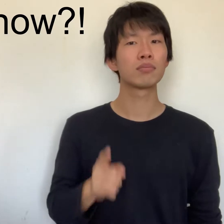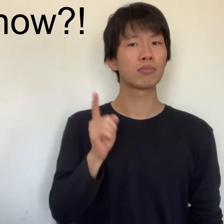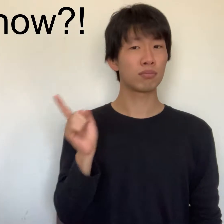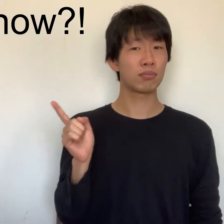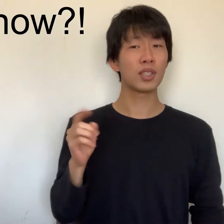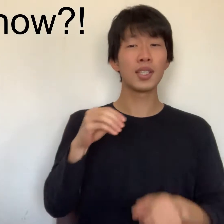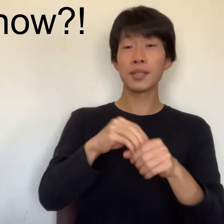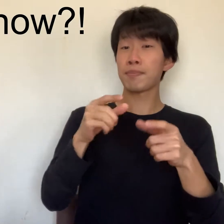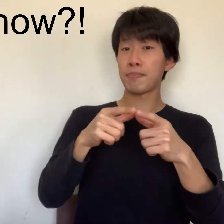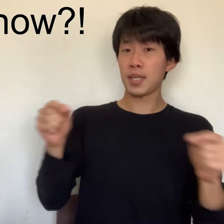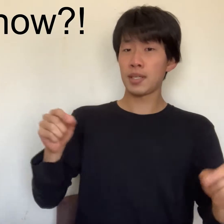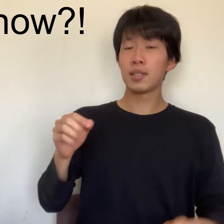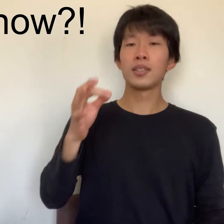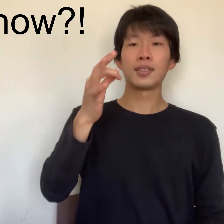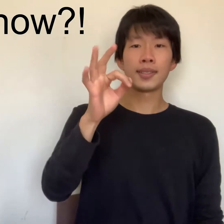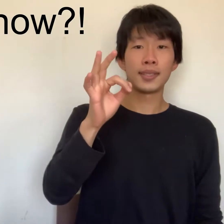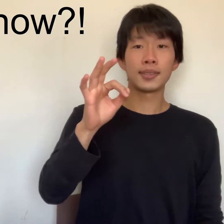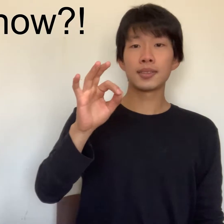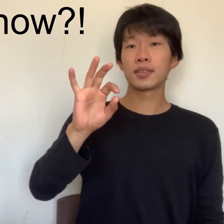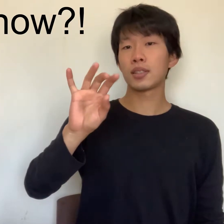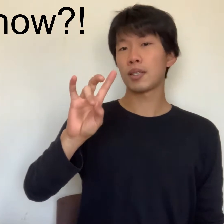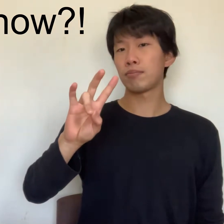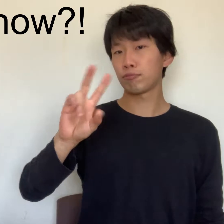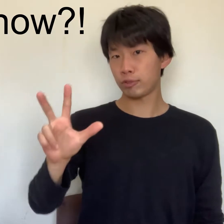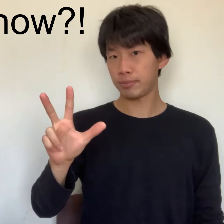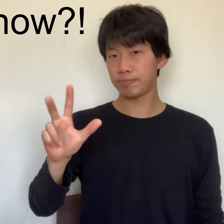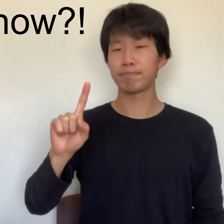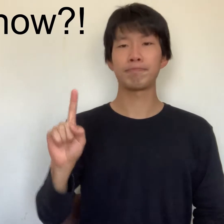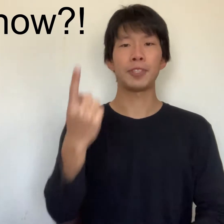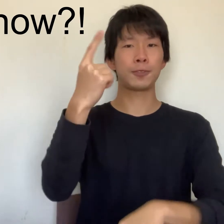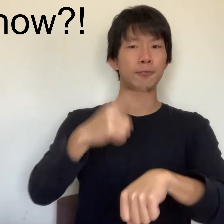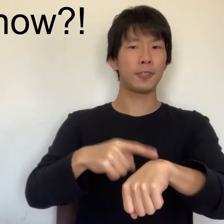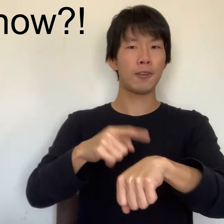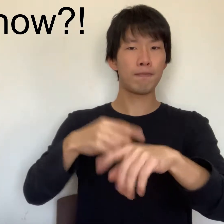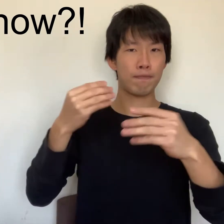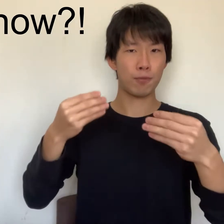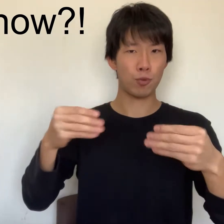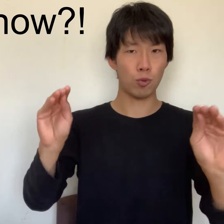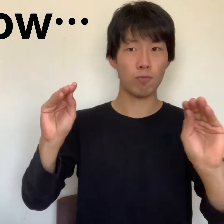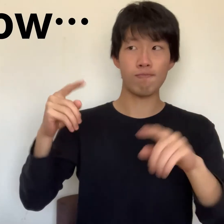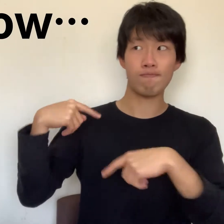This was sold for the first time in Japan in 1973.